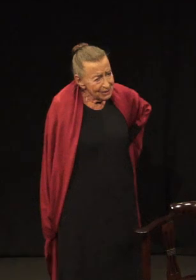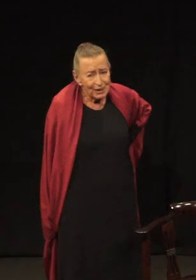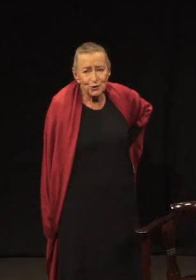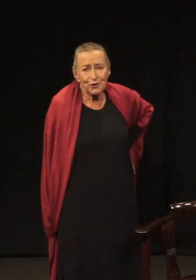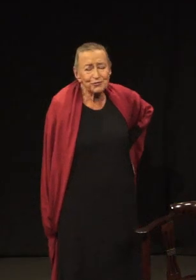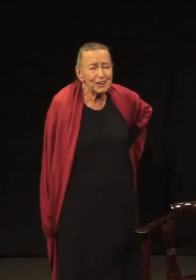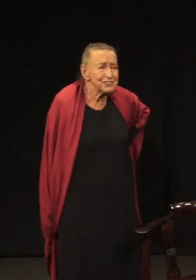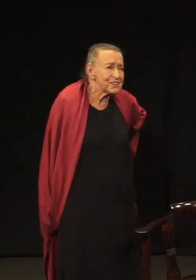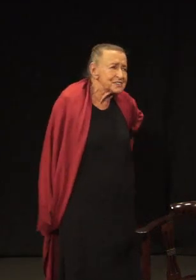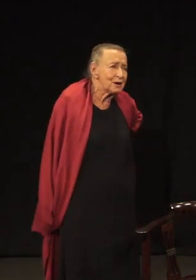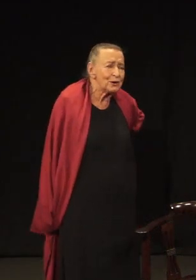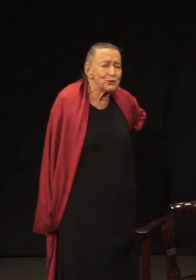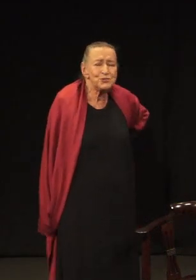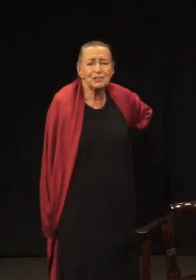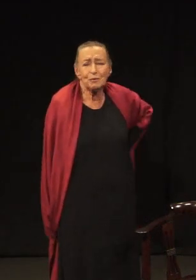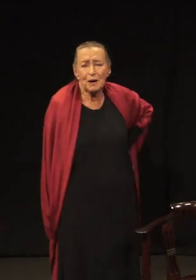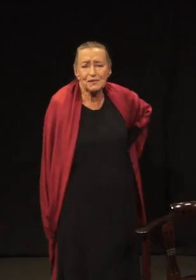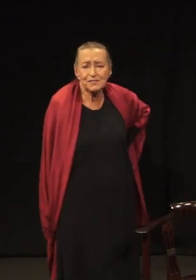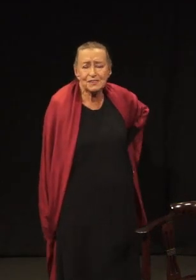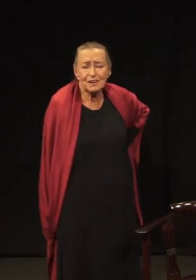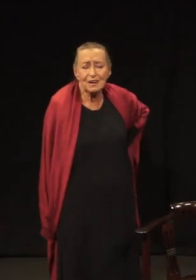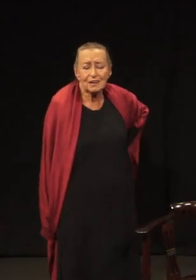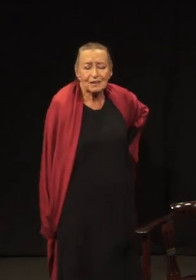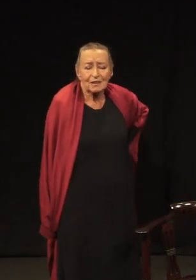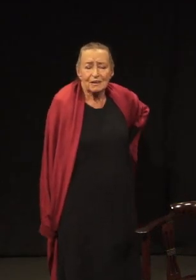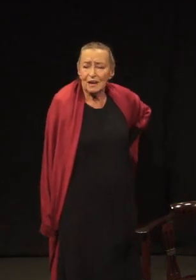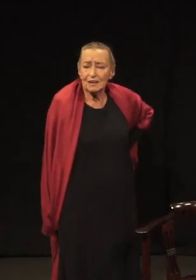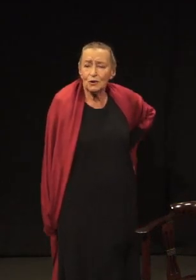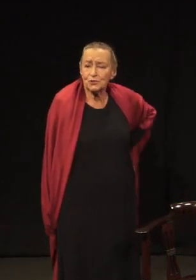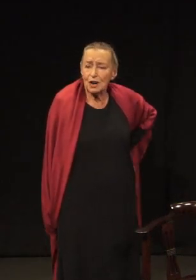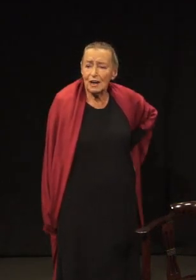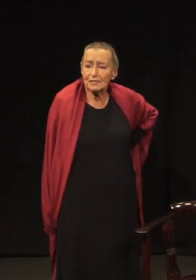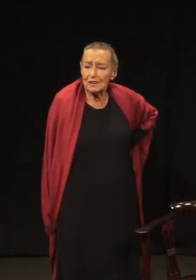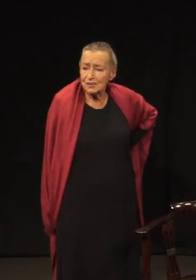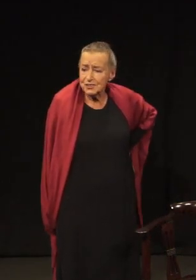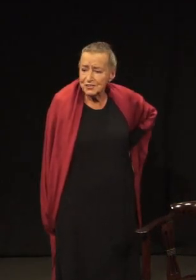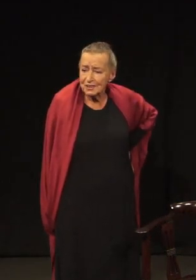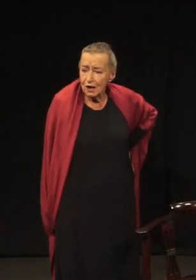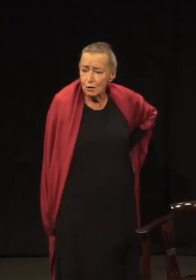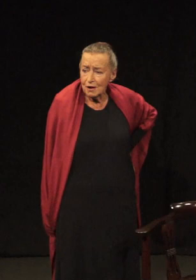Servant and master alike would shake his hand.